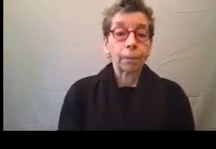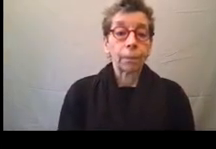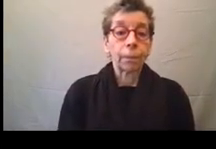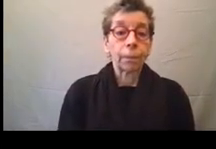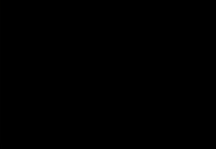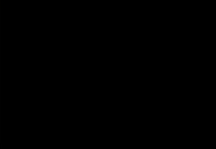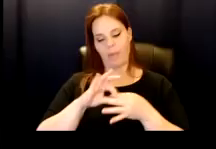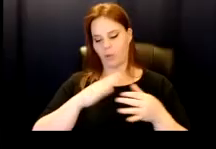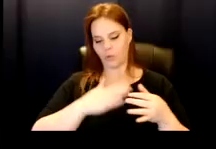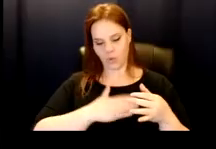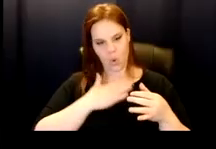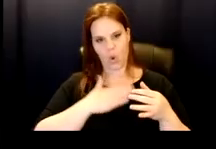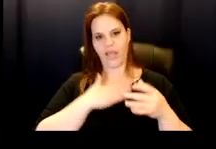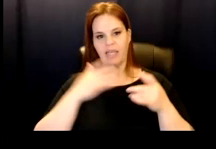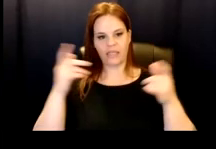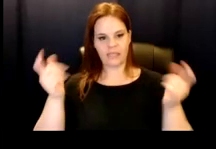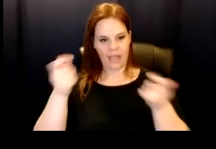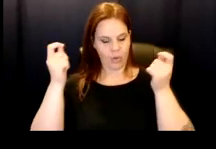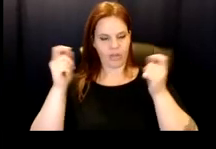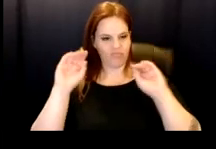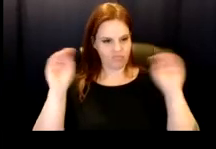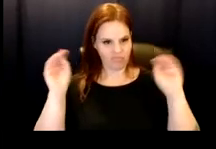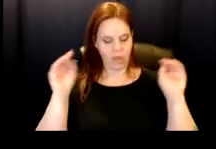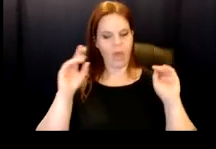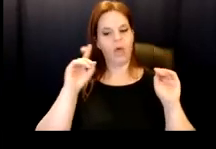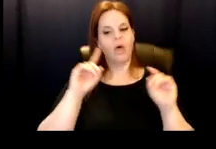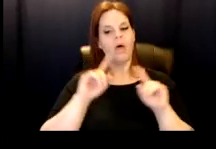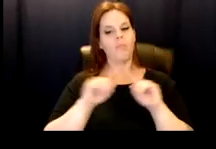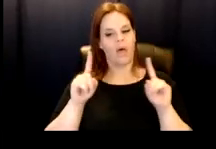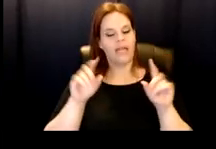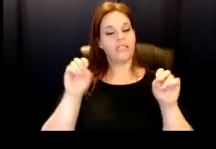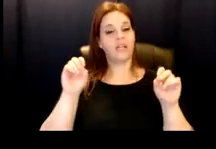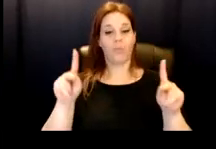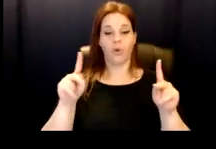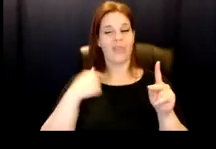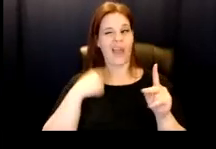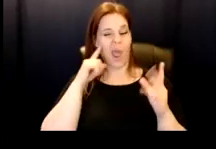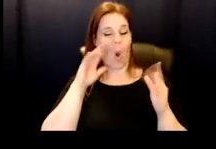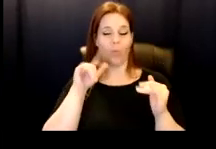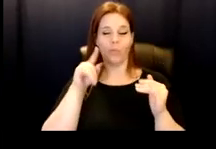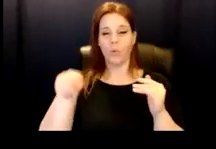that I hope you all will amplify and not pass up, at AAPD annually we provide scholarships